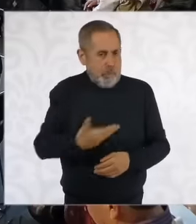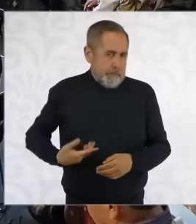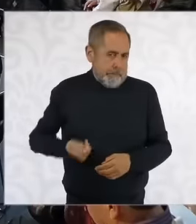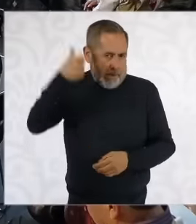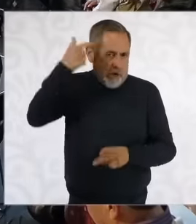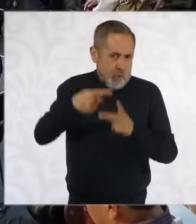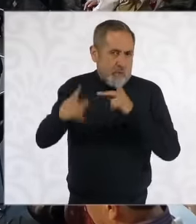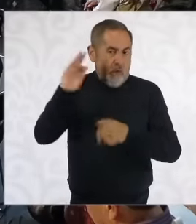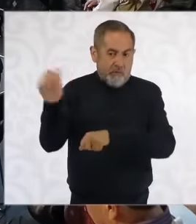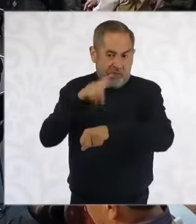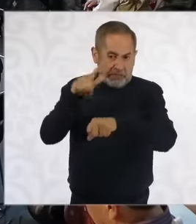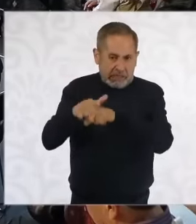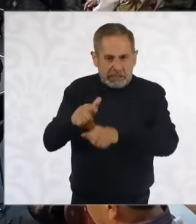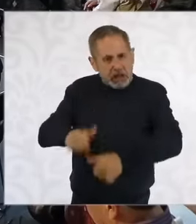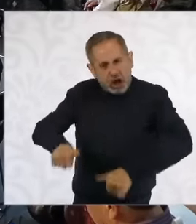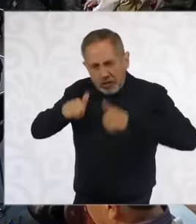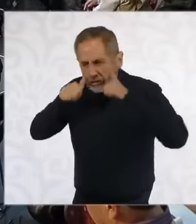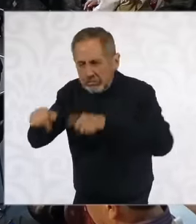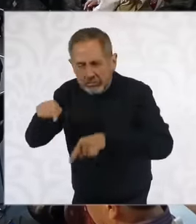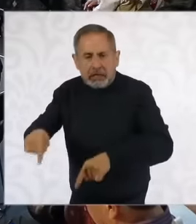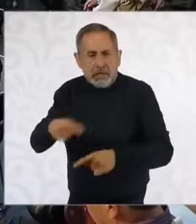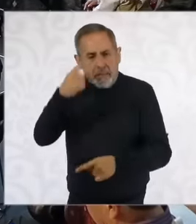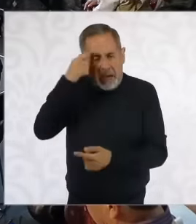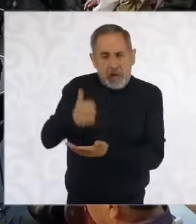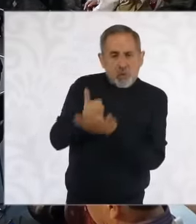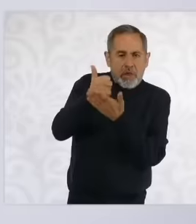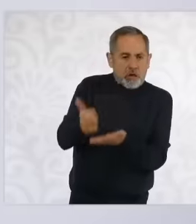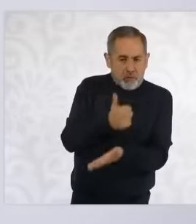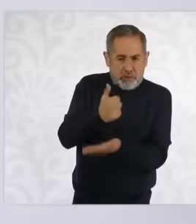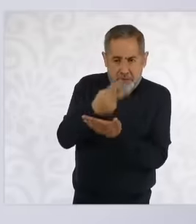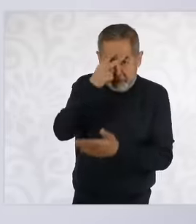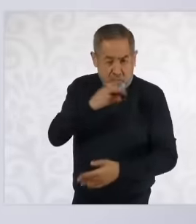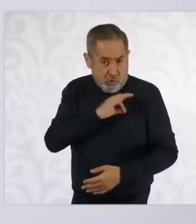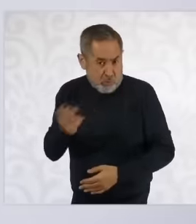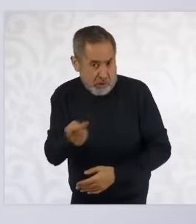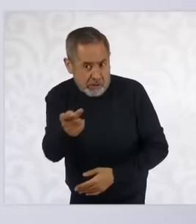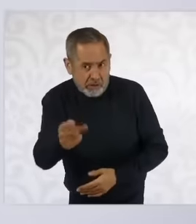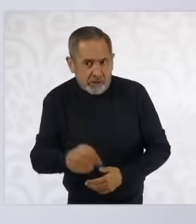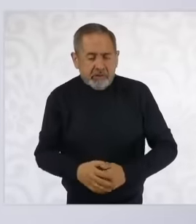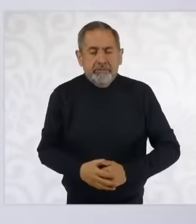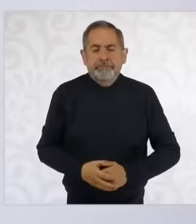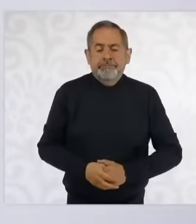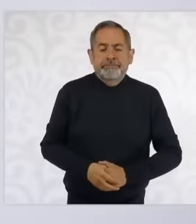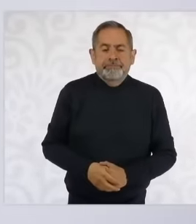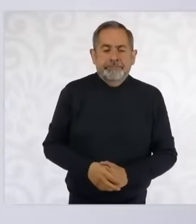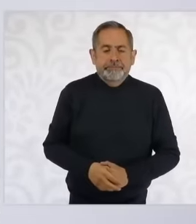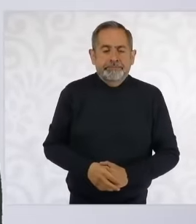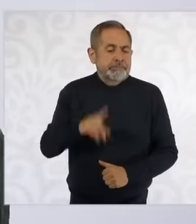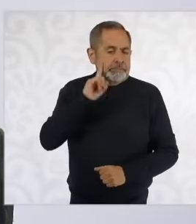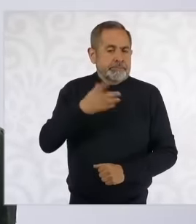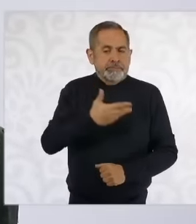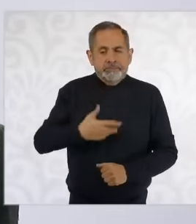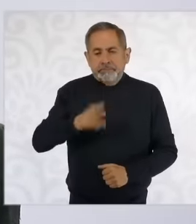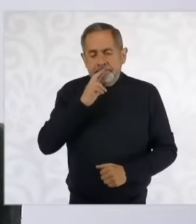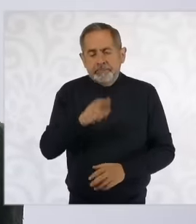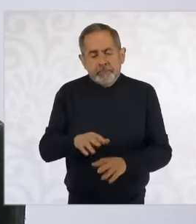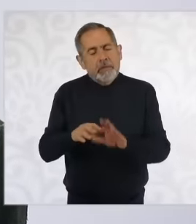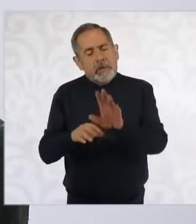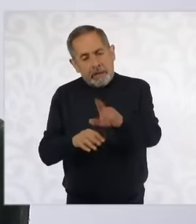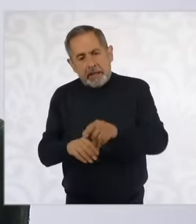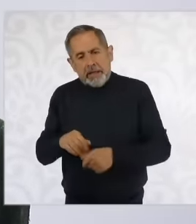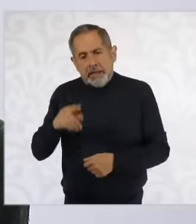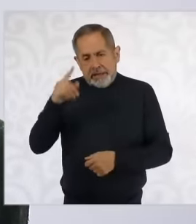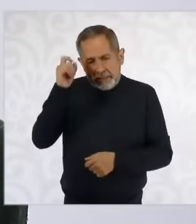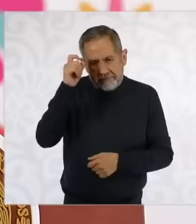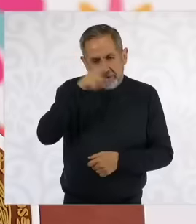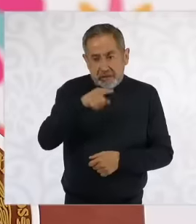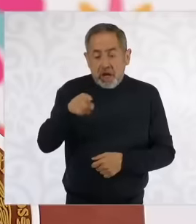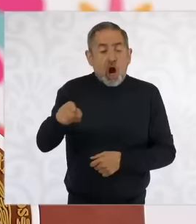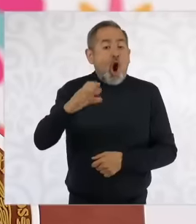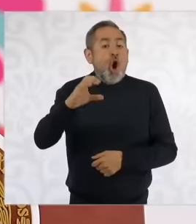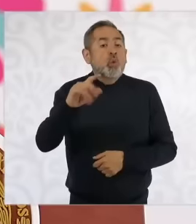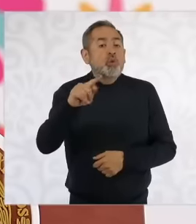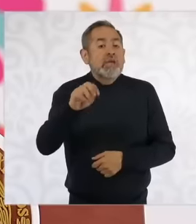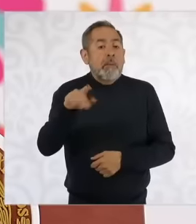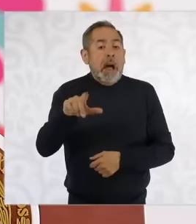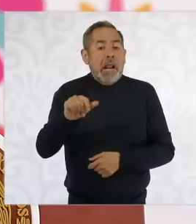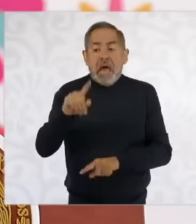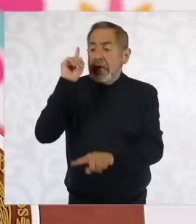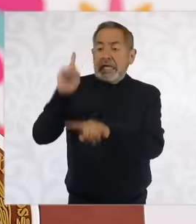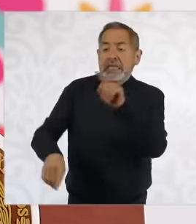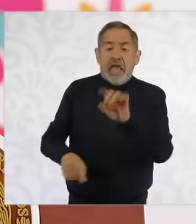Federal Government begins and in Mexico City it is difficult to stop receiving water from Cutzamala when I was